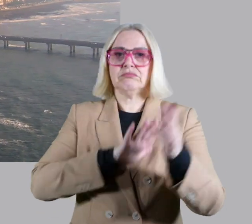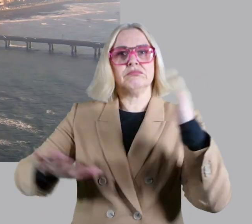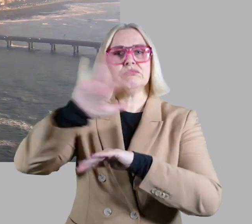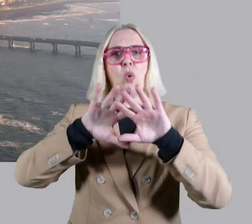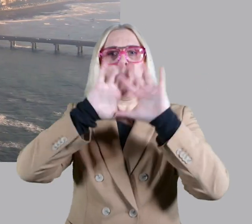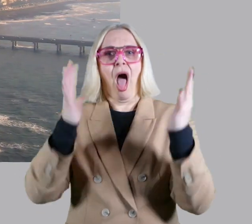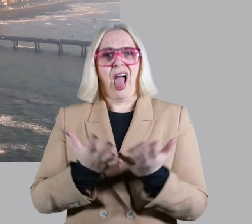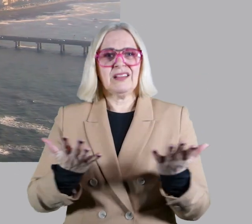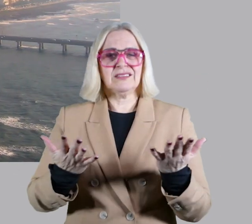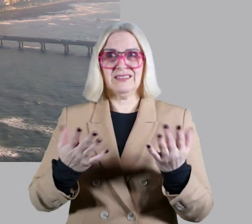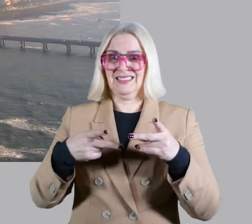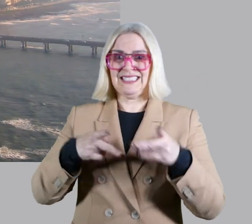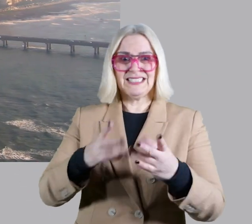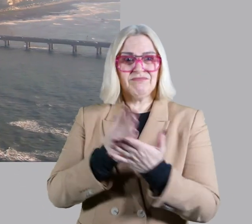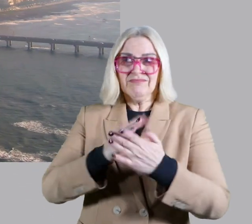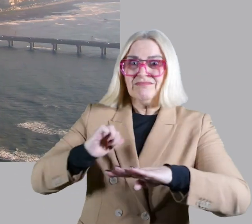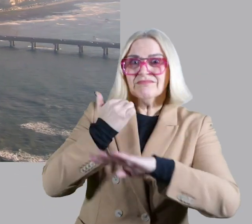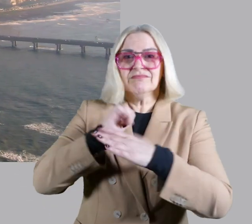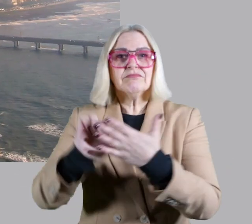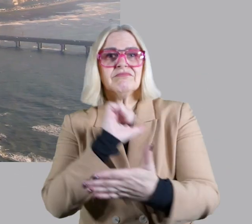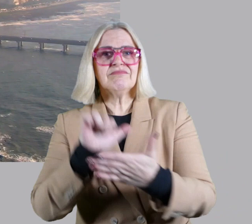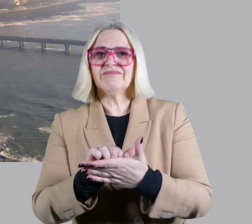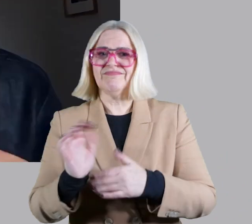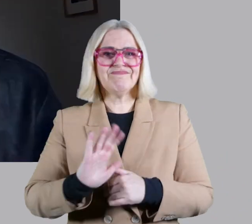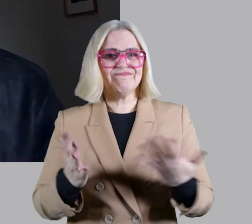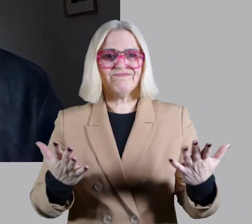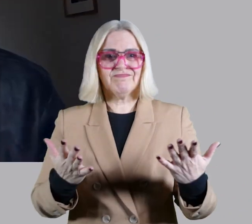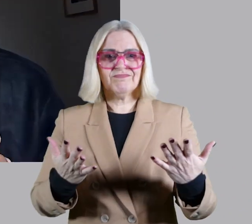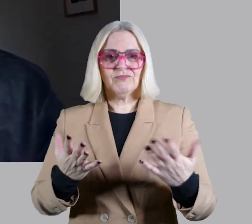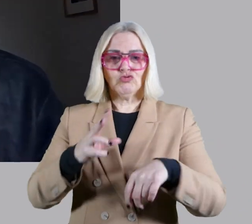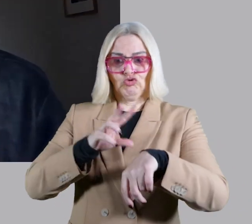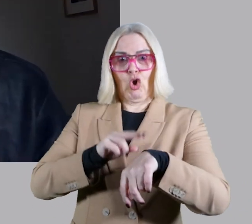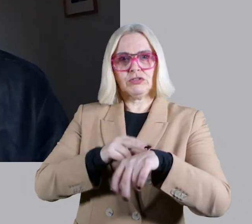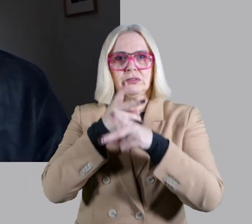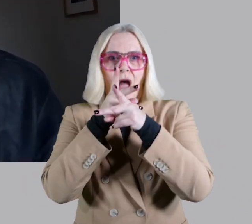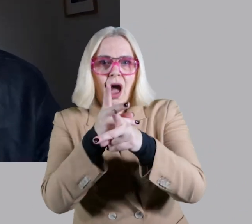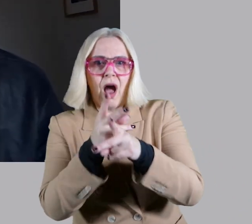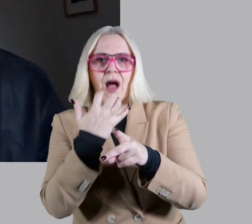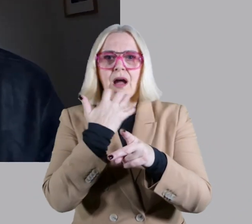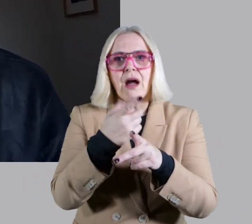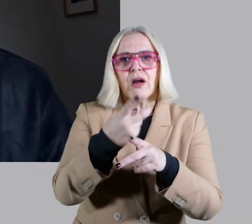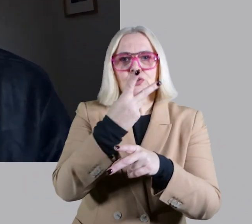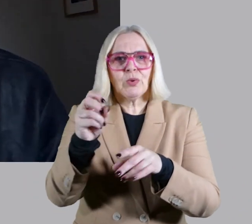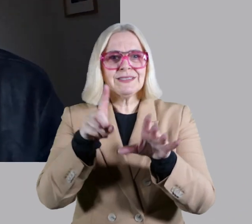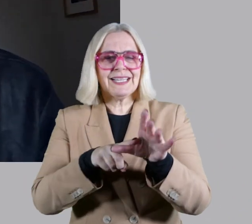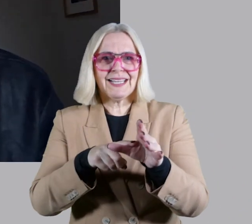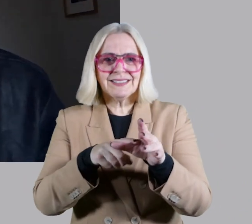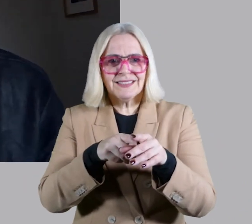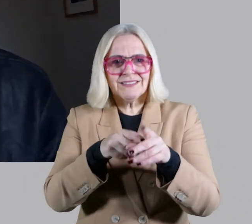The system wasn't really set up to say, Here's a doctor who takes care of you for 20 years of your life,